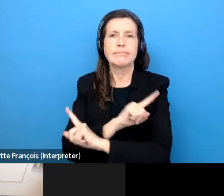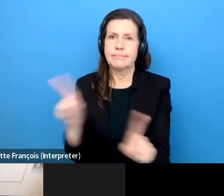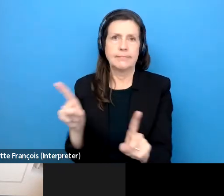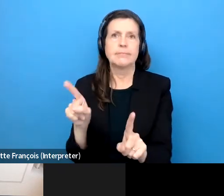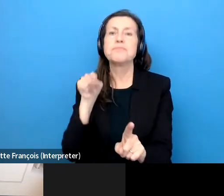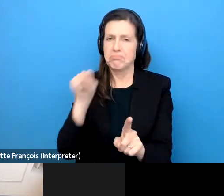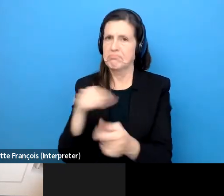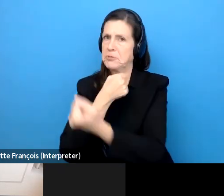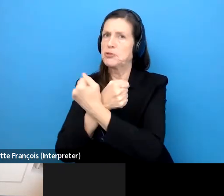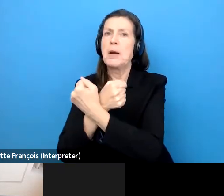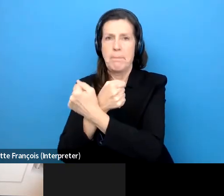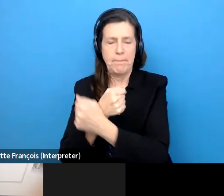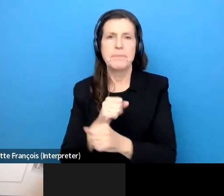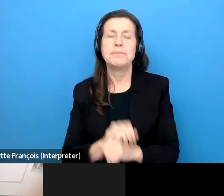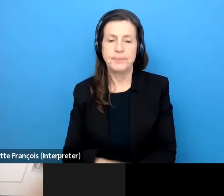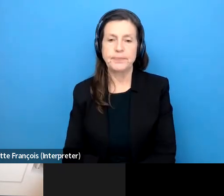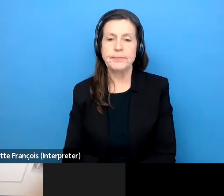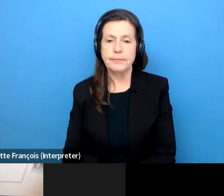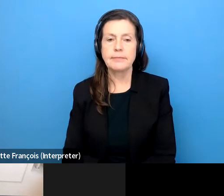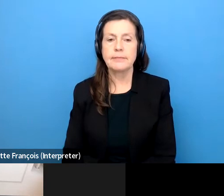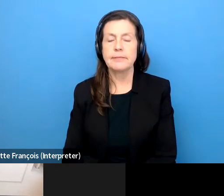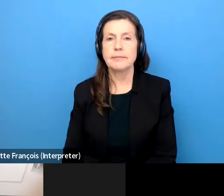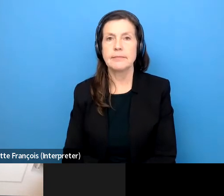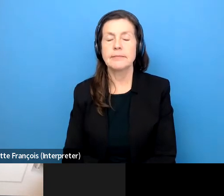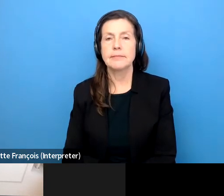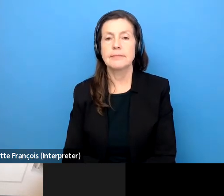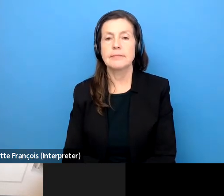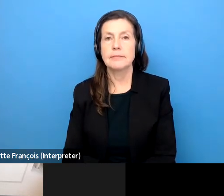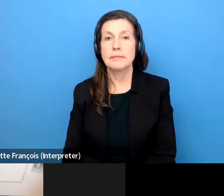in 2010 it was introduced as a crime in the Spanish legal system.